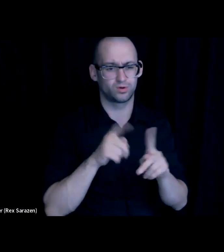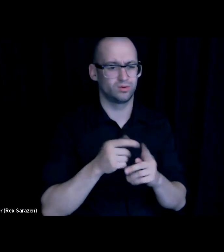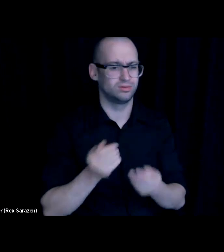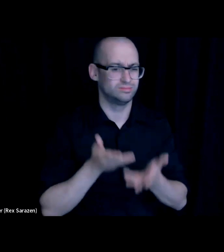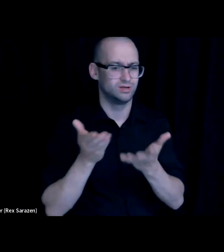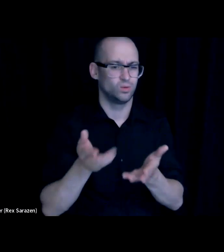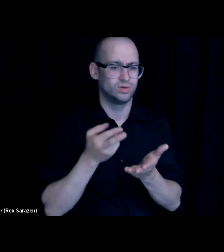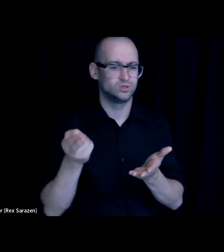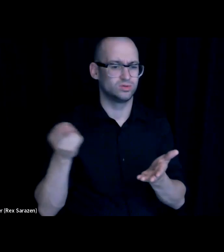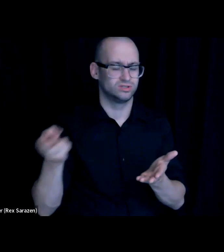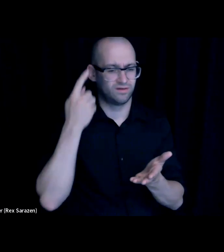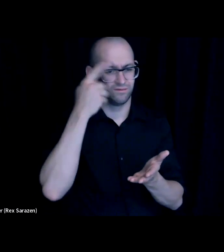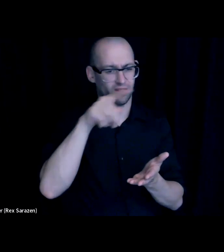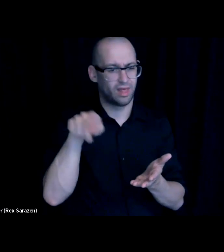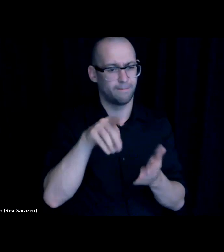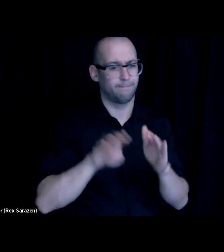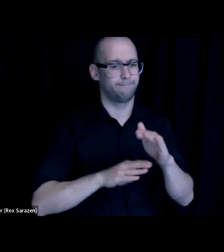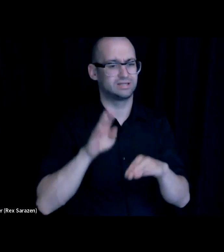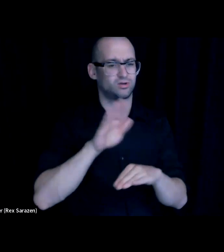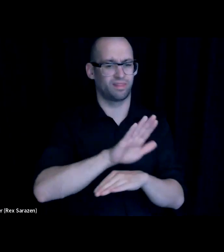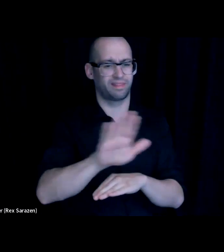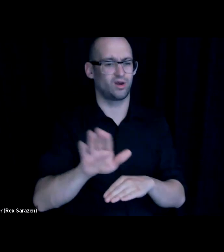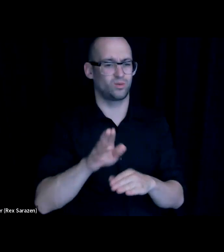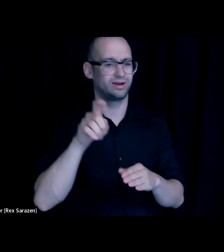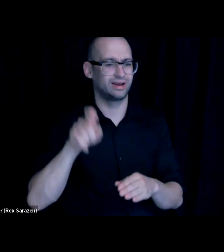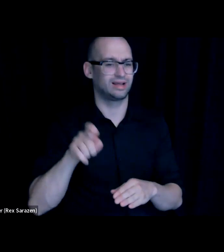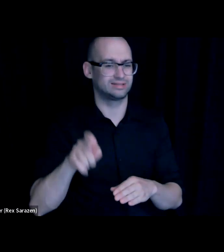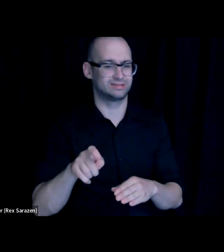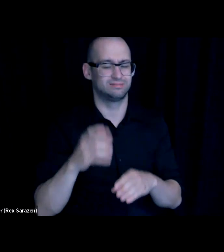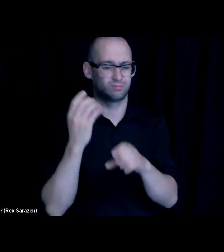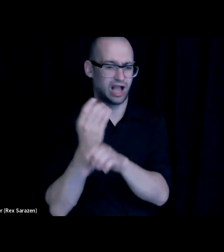needs. So they calculate the survey results, and included in their continuous improvement,